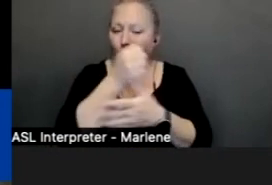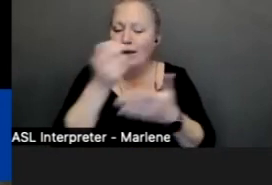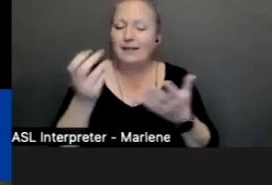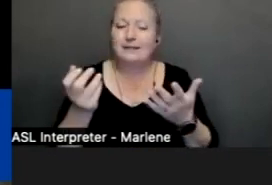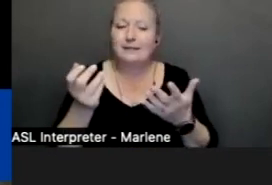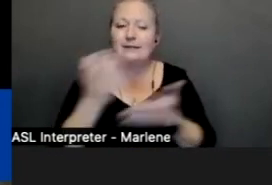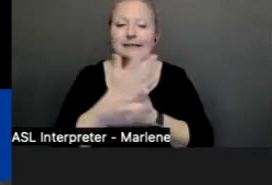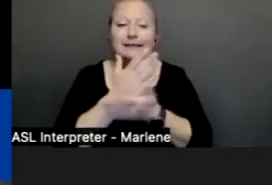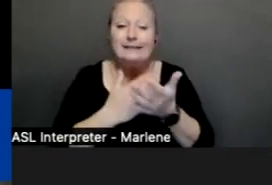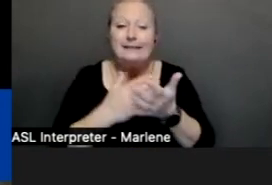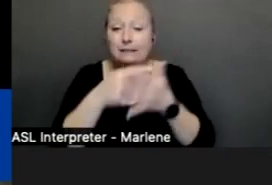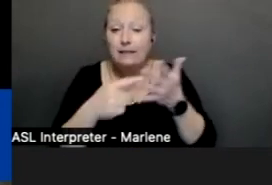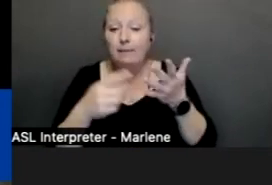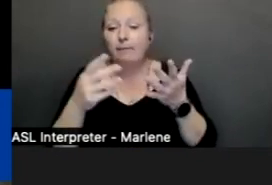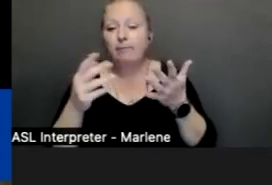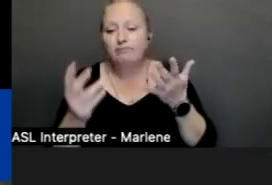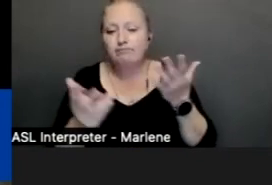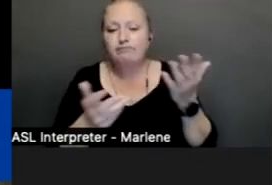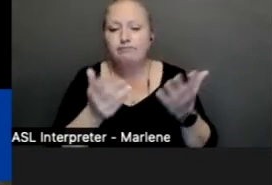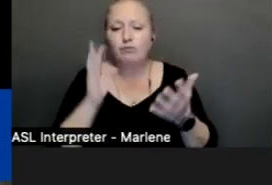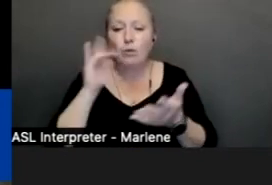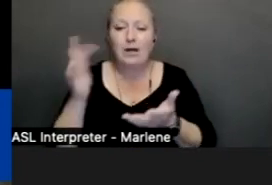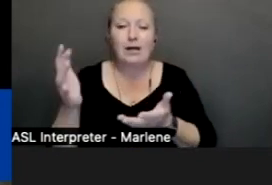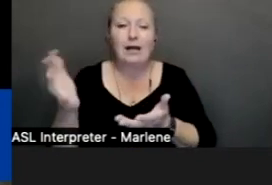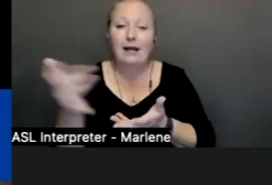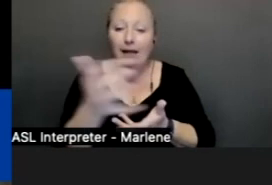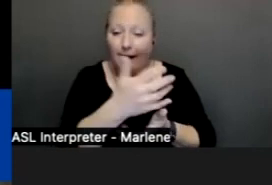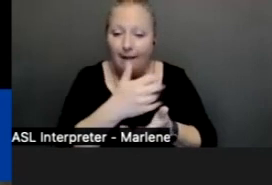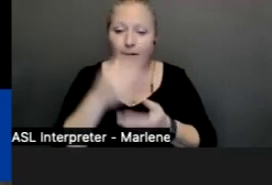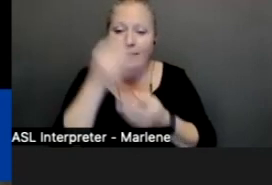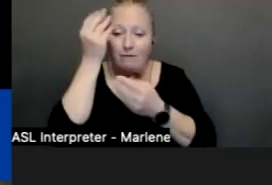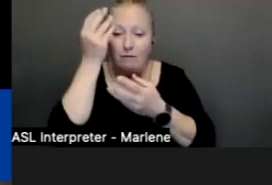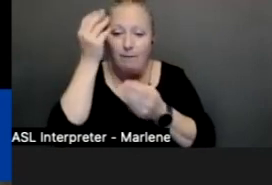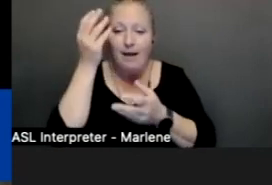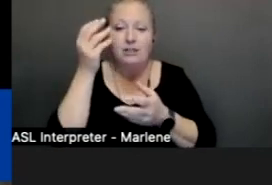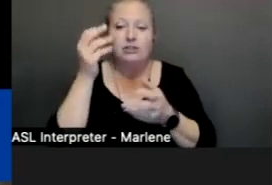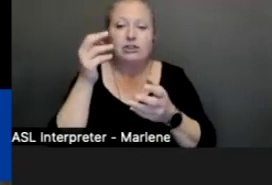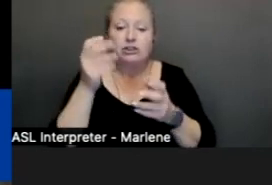Some of those will will be gathered and will be gathering the information from the DEEM